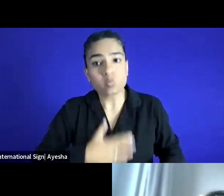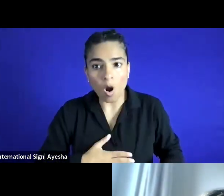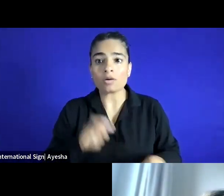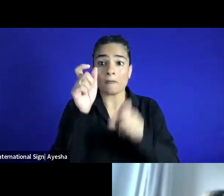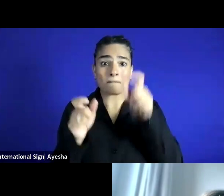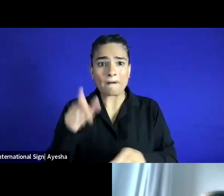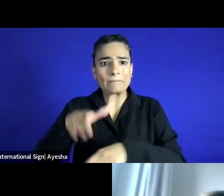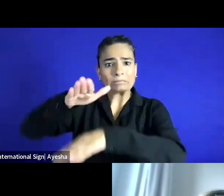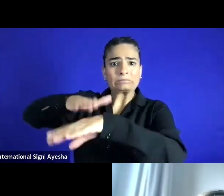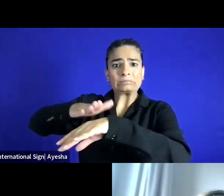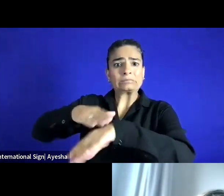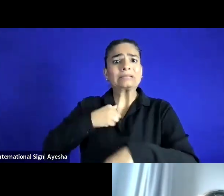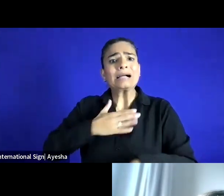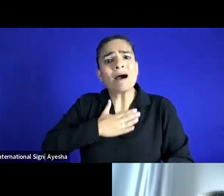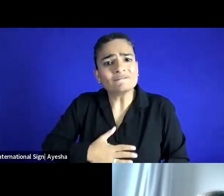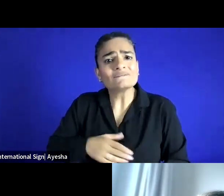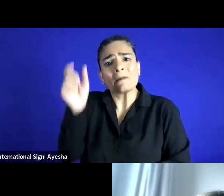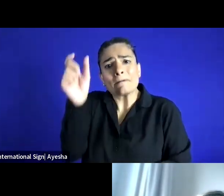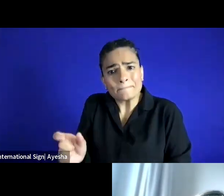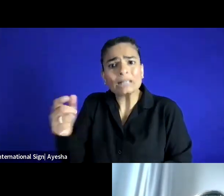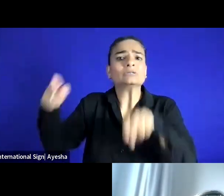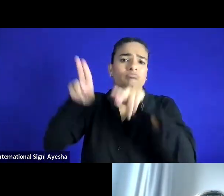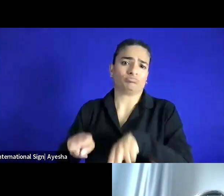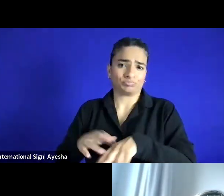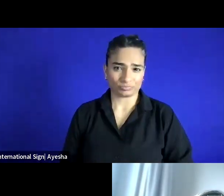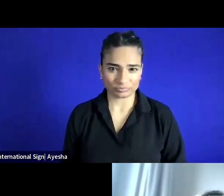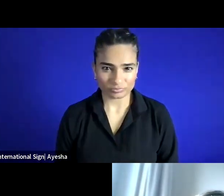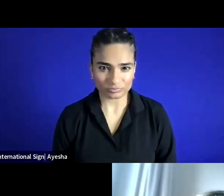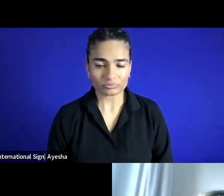not the best place to share a room you can always, Yeah.